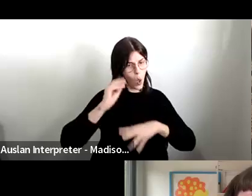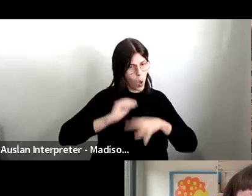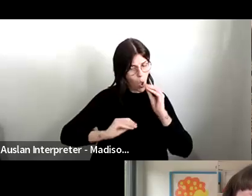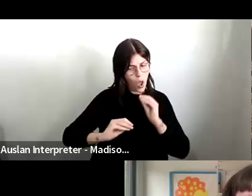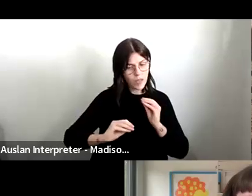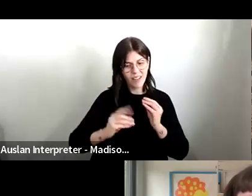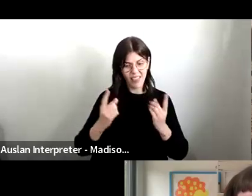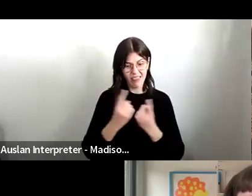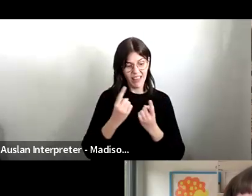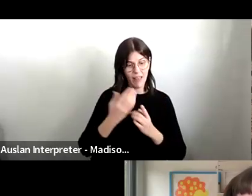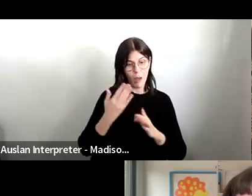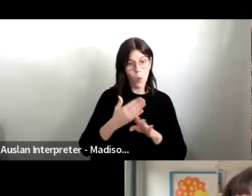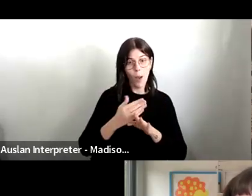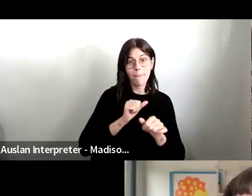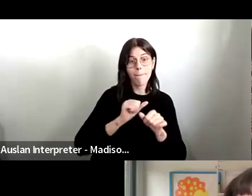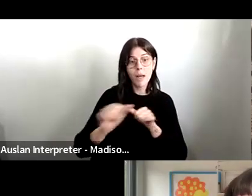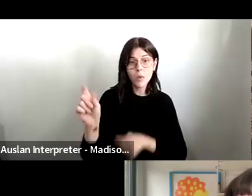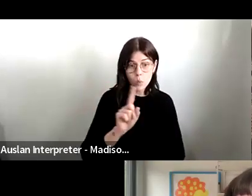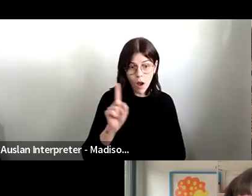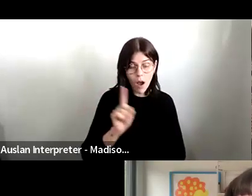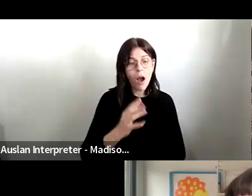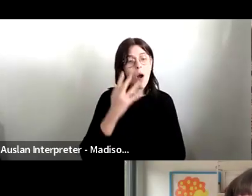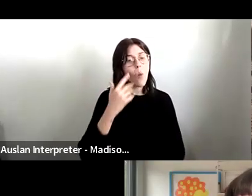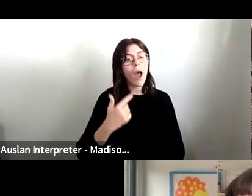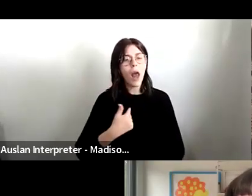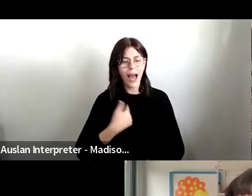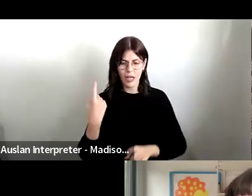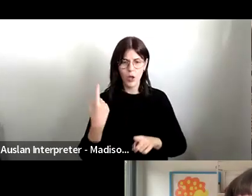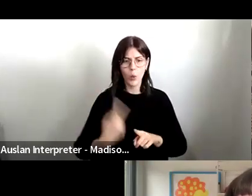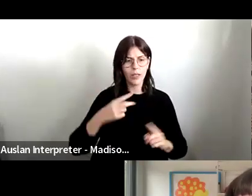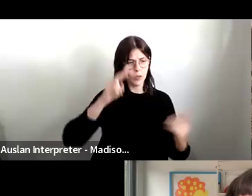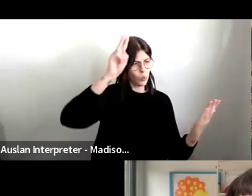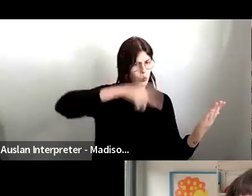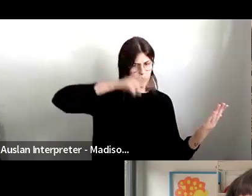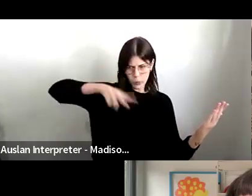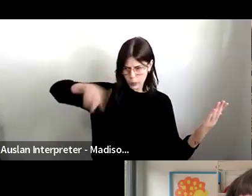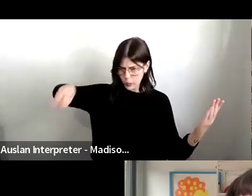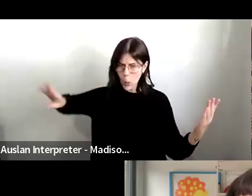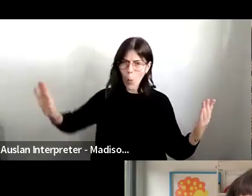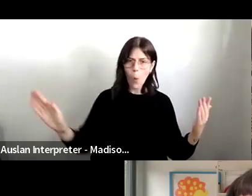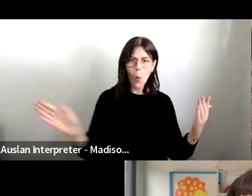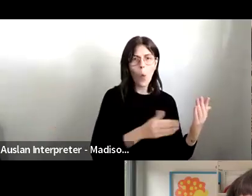works better is when I do a quick skim of all the other -- all the applications up front,